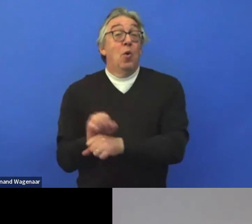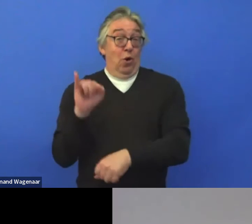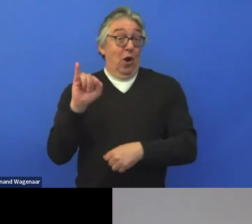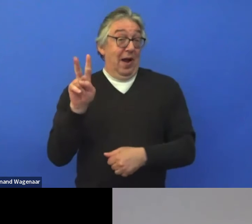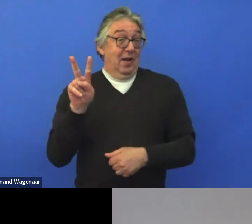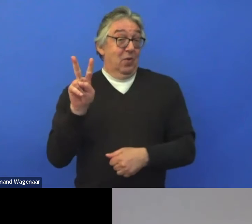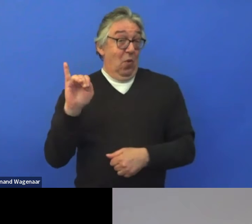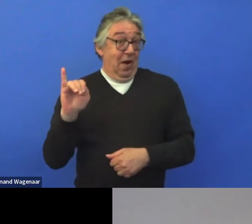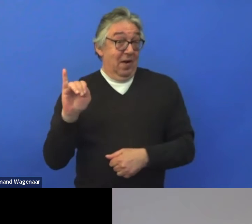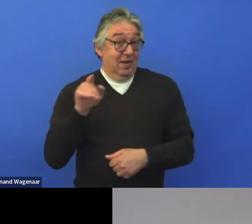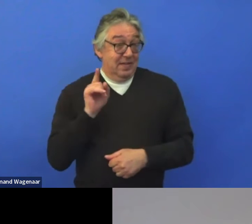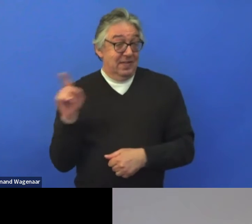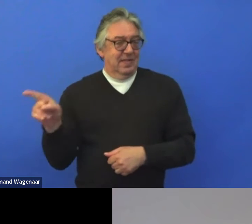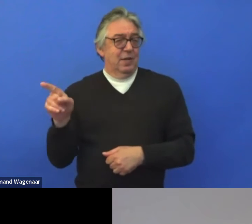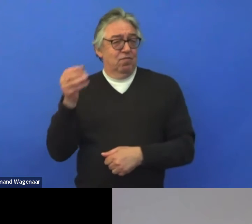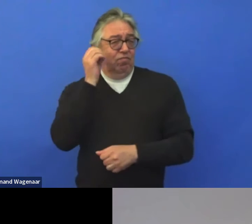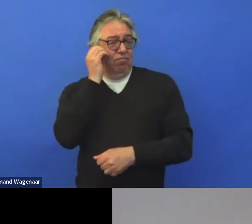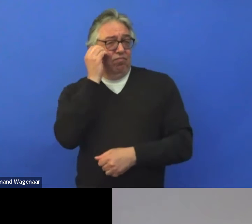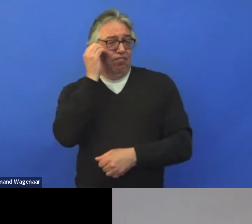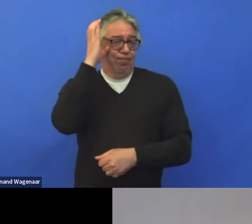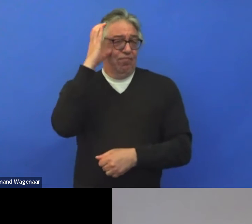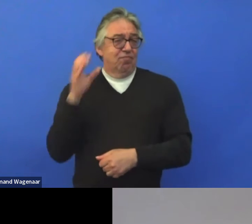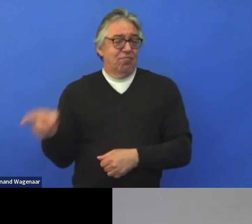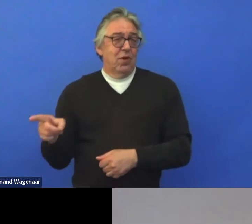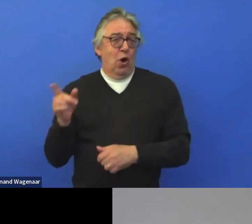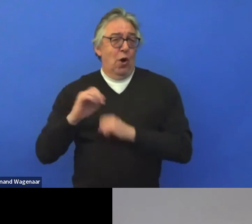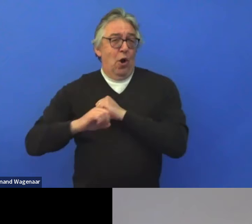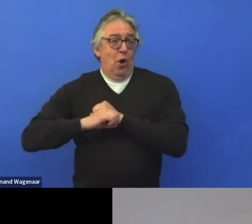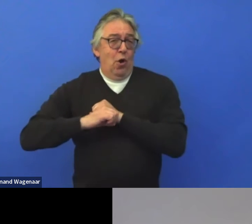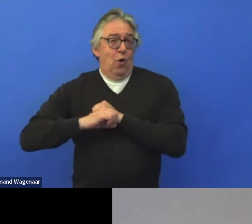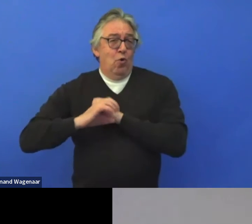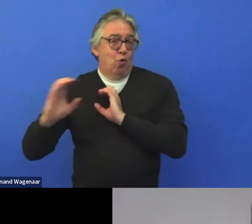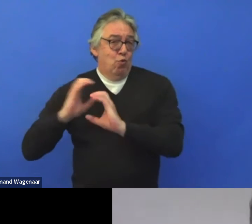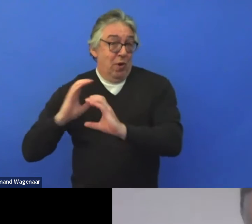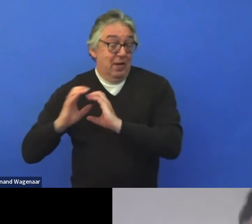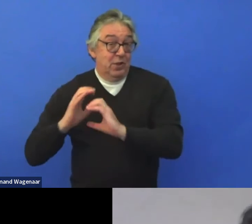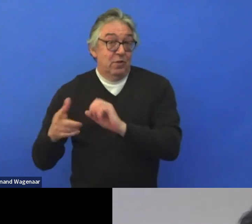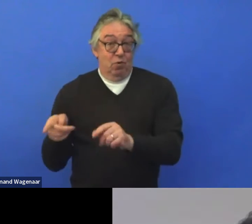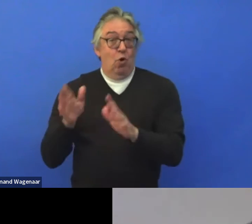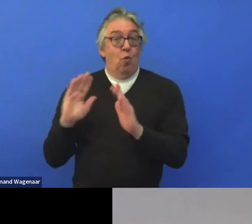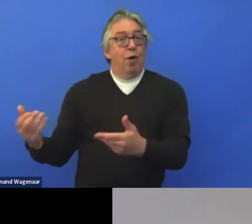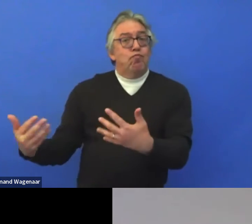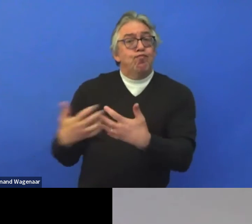He's going to give us examples of what has been achieved over the past three years and where you can find